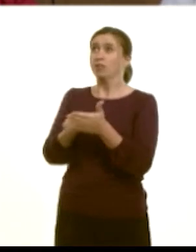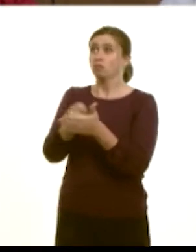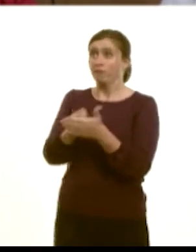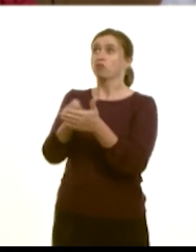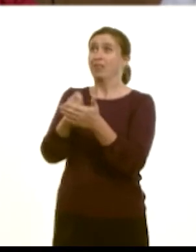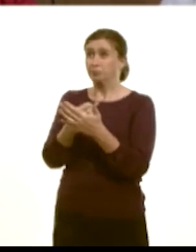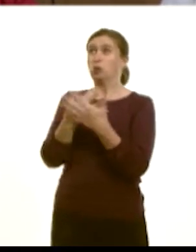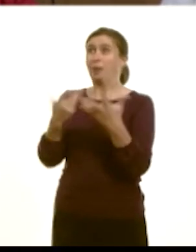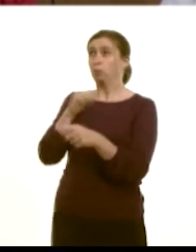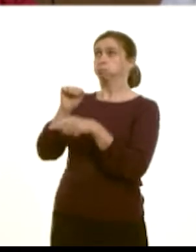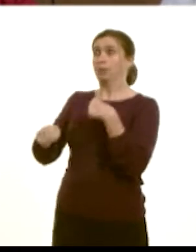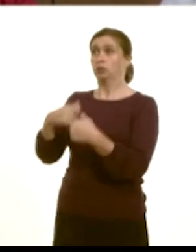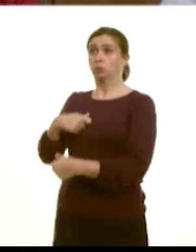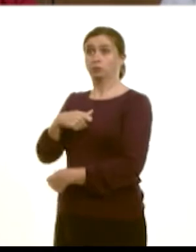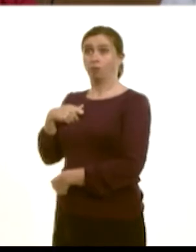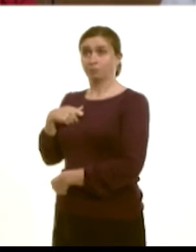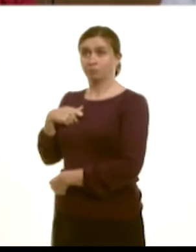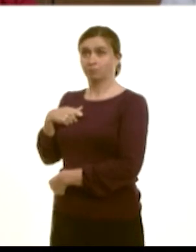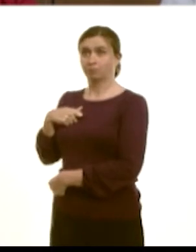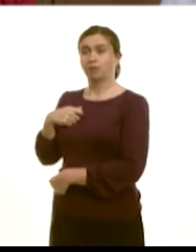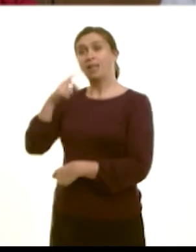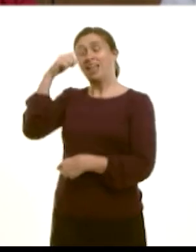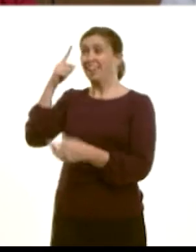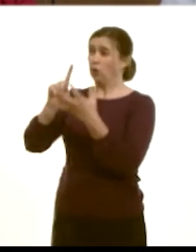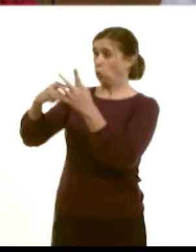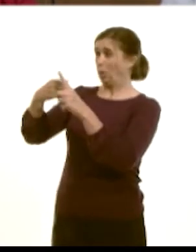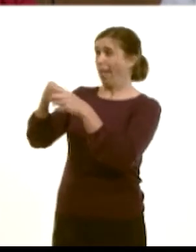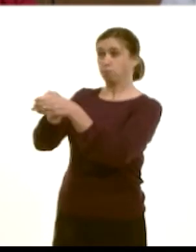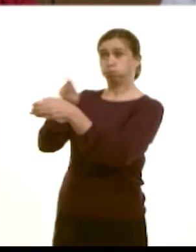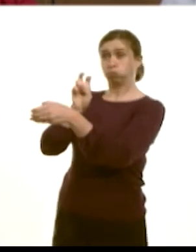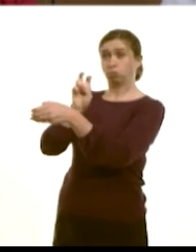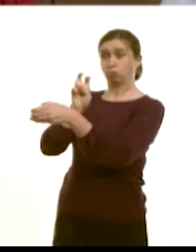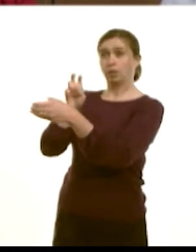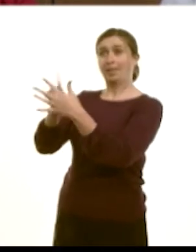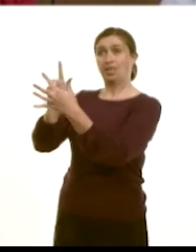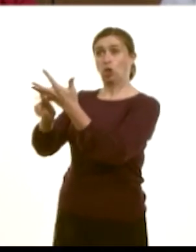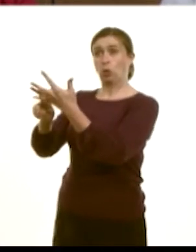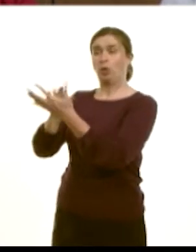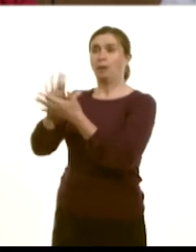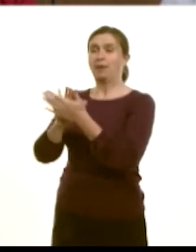If the UK leaves the EU on the basis of English votes, it would trigger a constitutional crisis